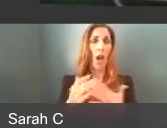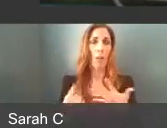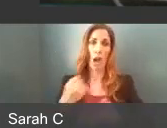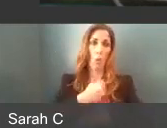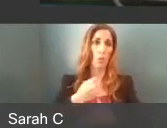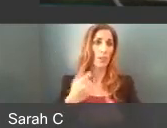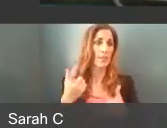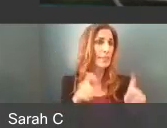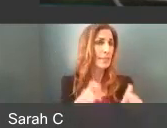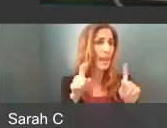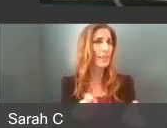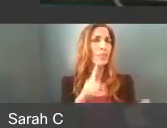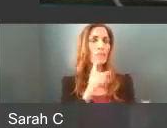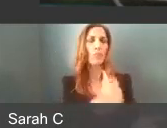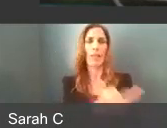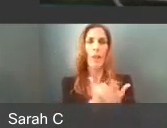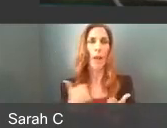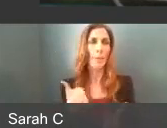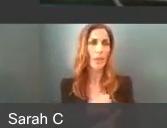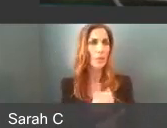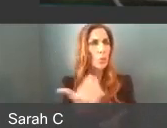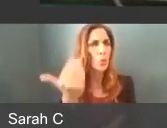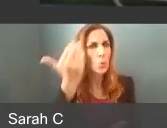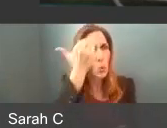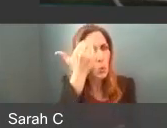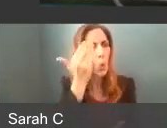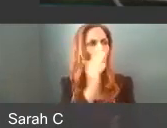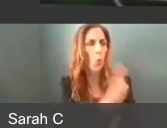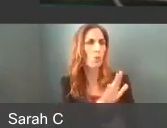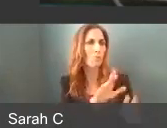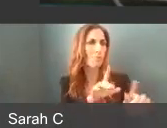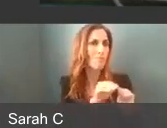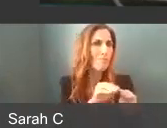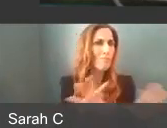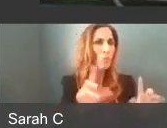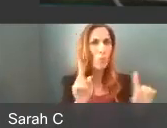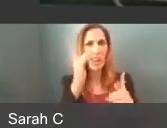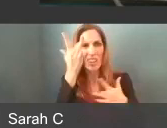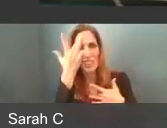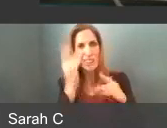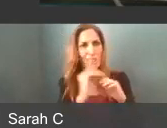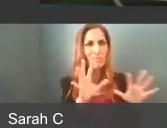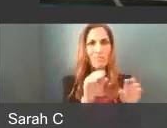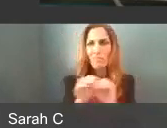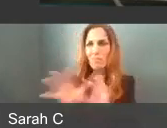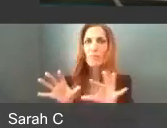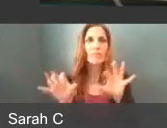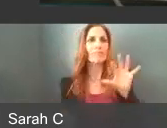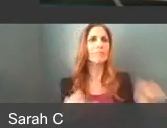really helped us know where our outbreaks are and keep a handle on the situation in the County. So,